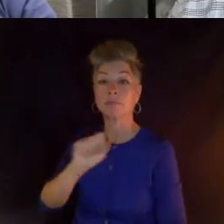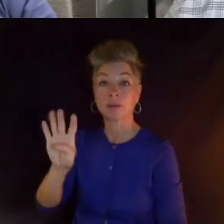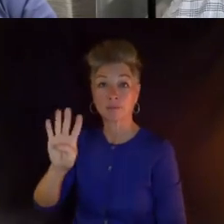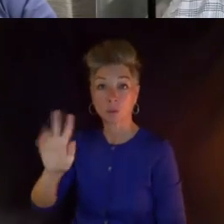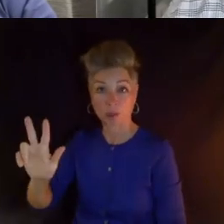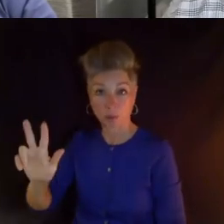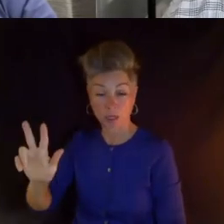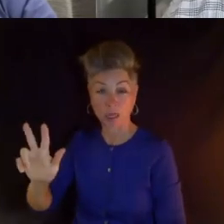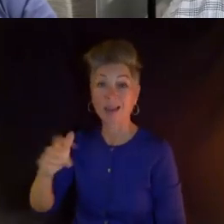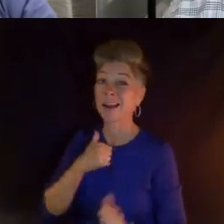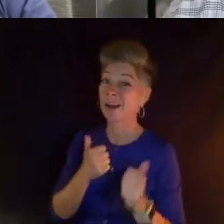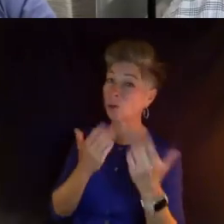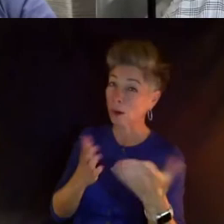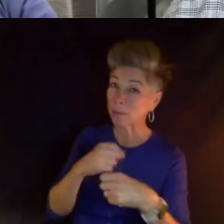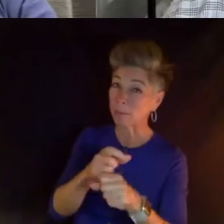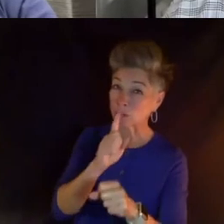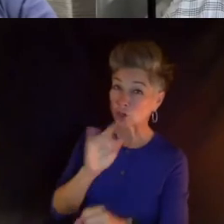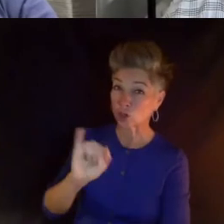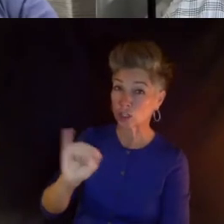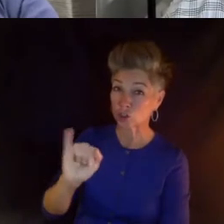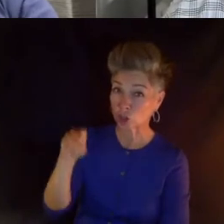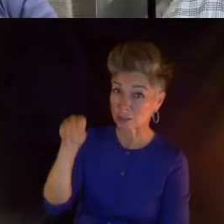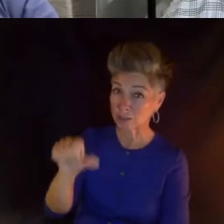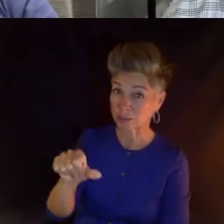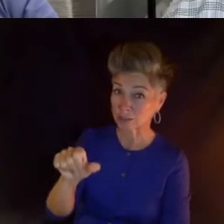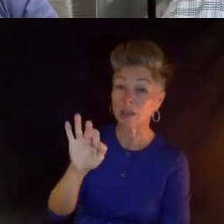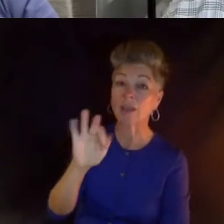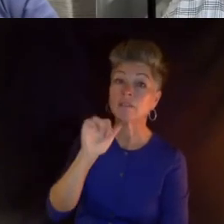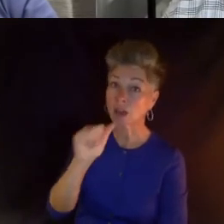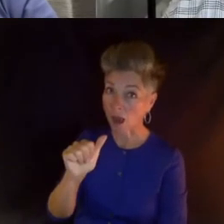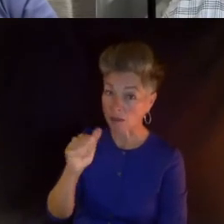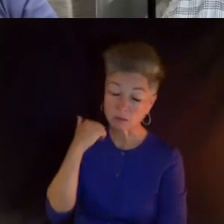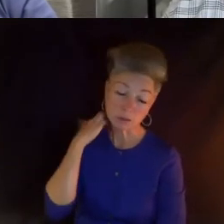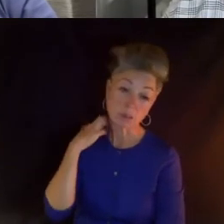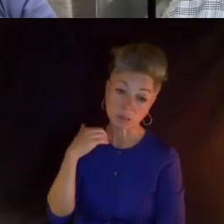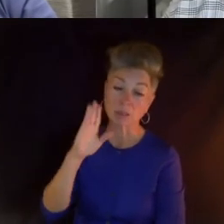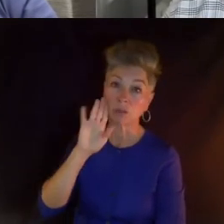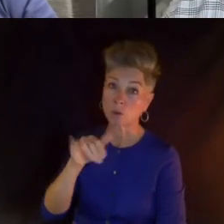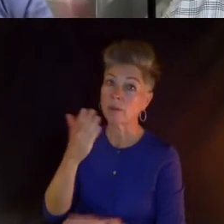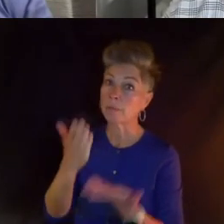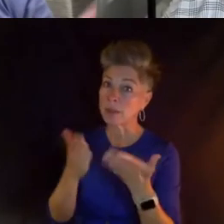is making sure that your insurance covers it. If they do not, just recognizing that there might be a cost involved with that.